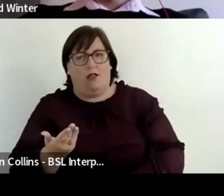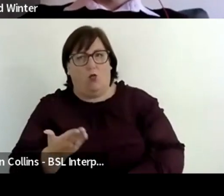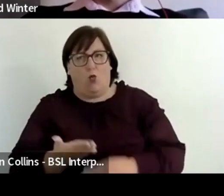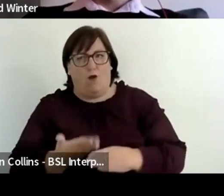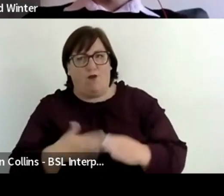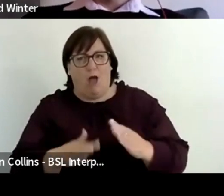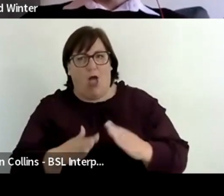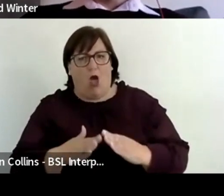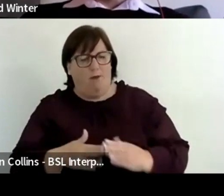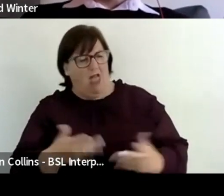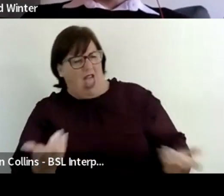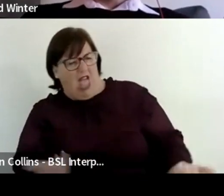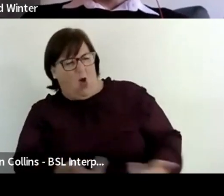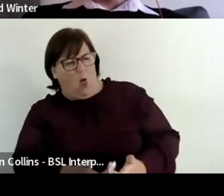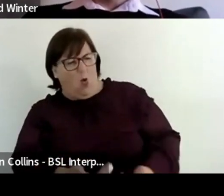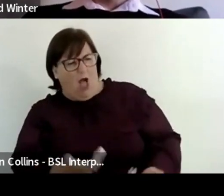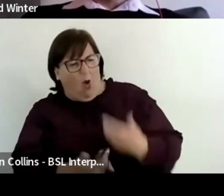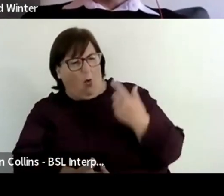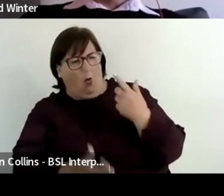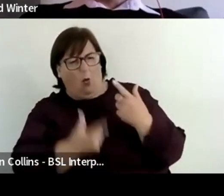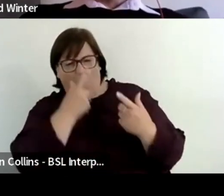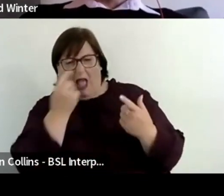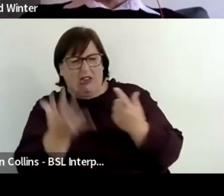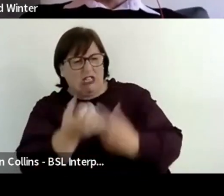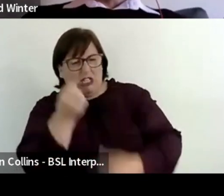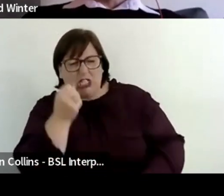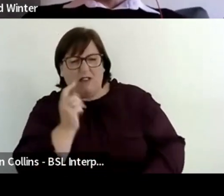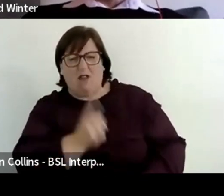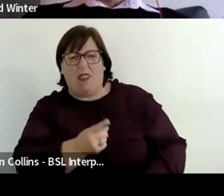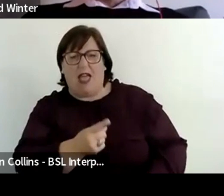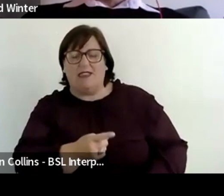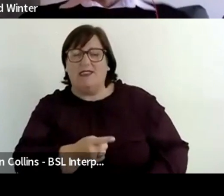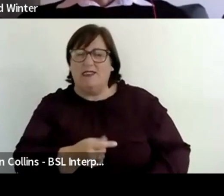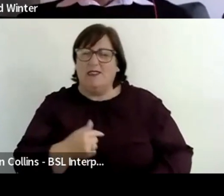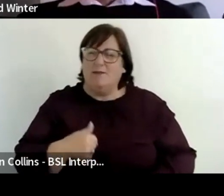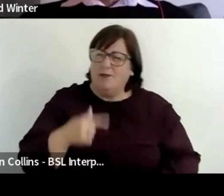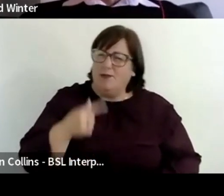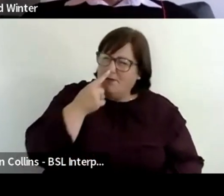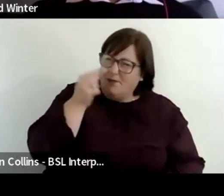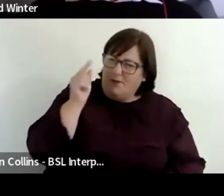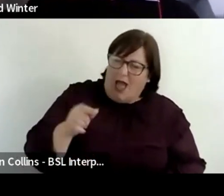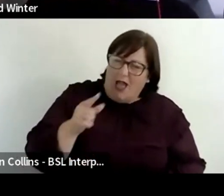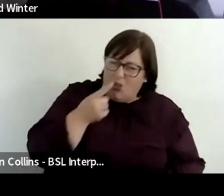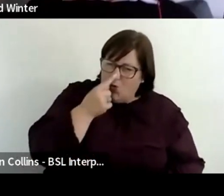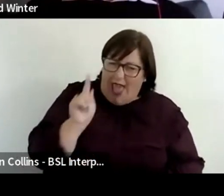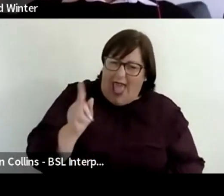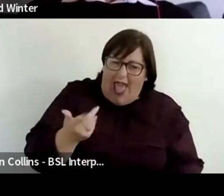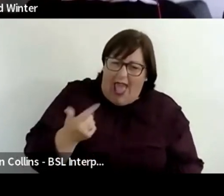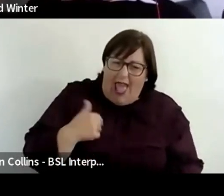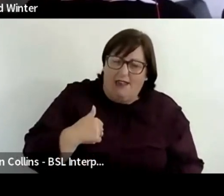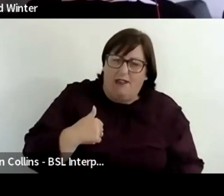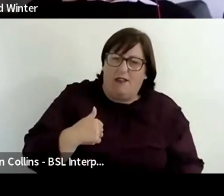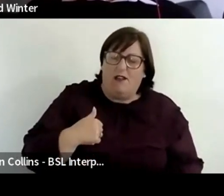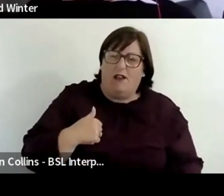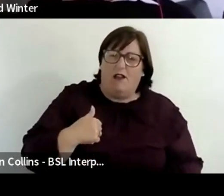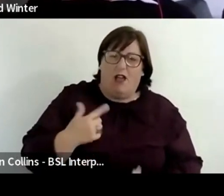They see me as Julianne Pointon, able to deliver, recruit and get the best out of people and deliver land rights.